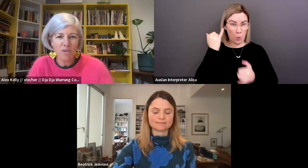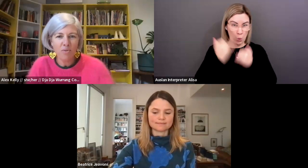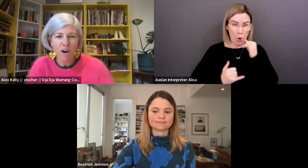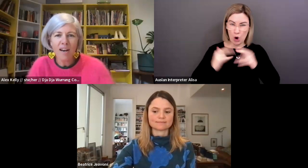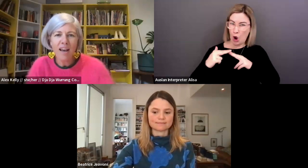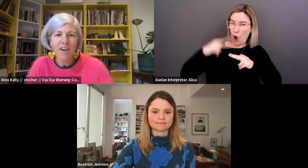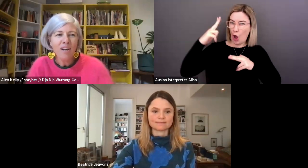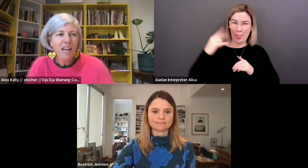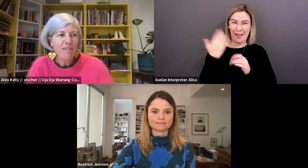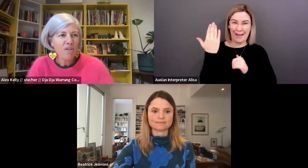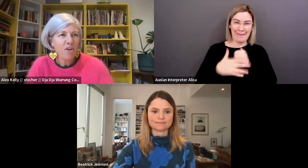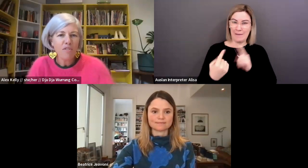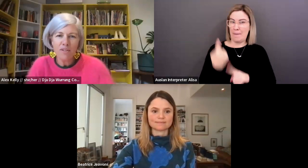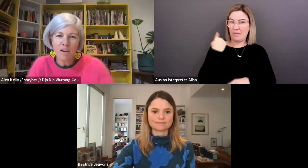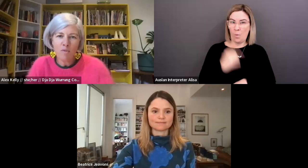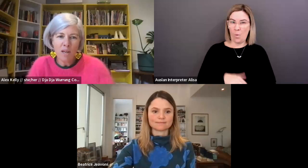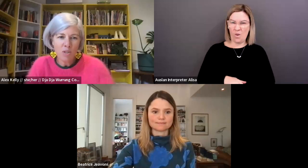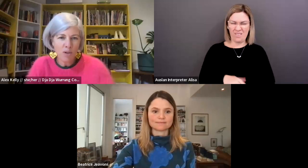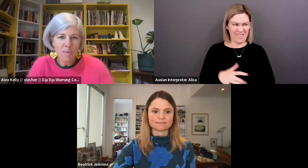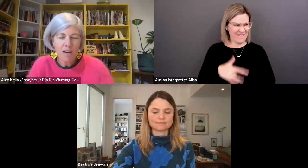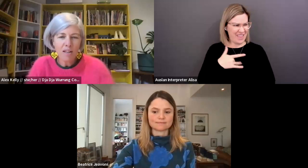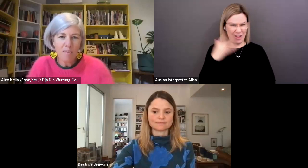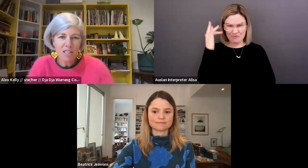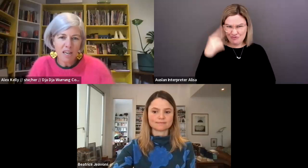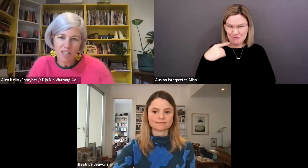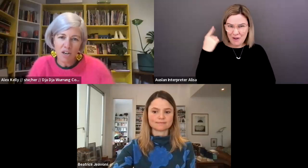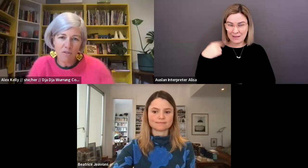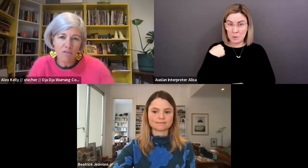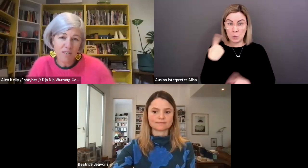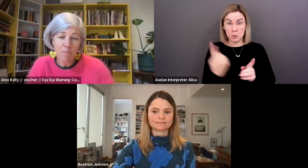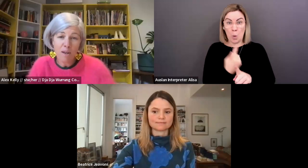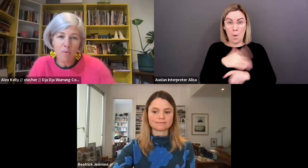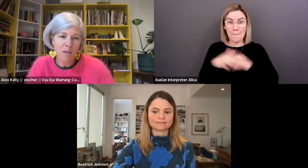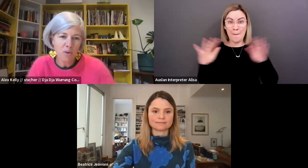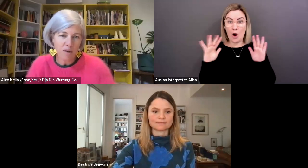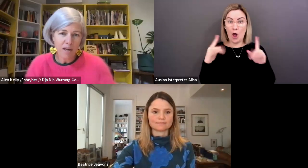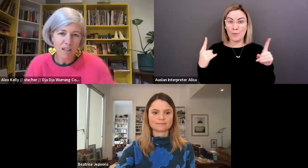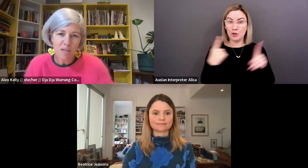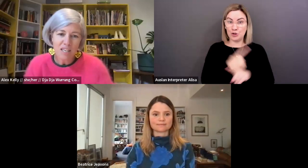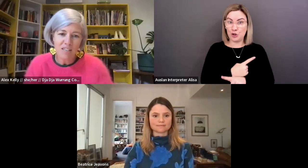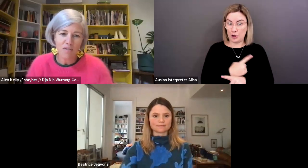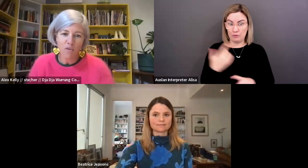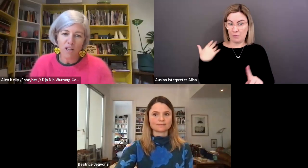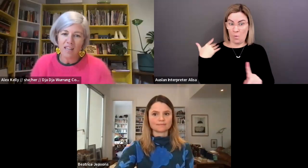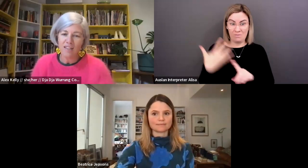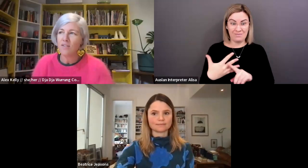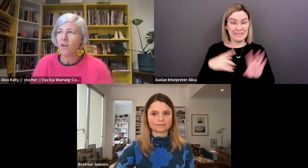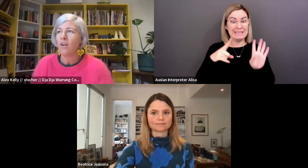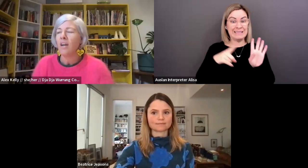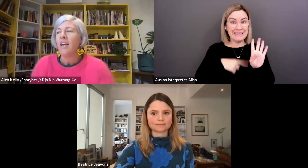this continent. I was reading an article that said global gas emissions are at an all time high. It seems brain bending we're burning more coal and